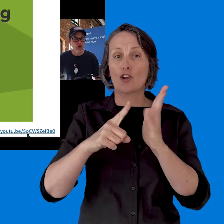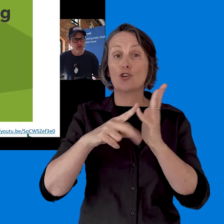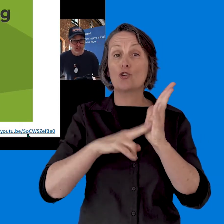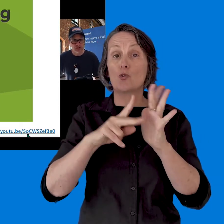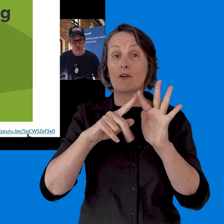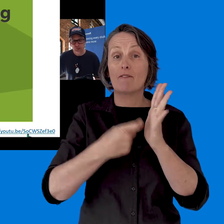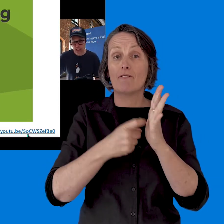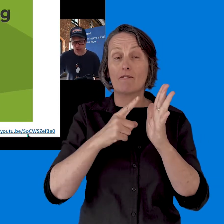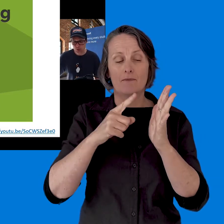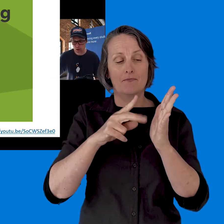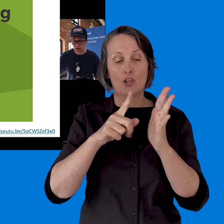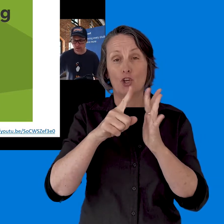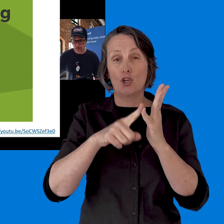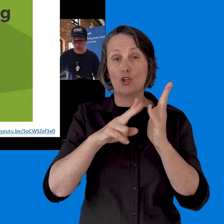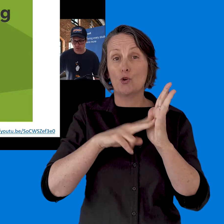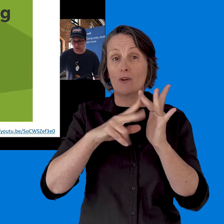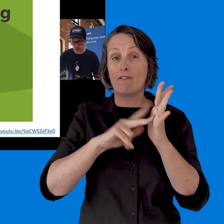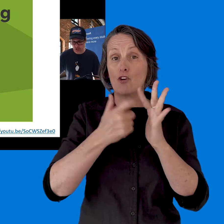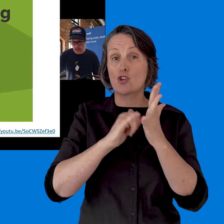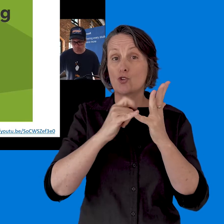this is a really good one for you to share.